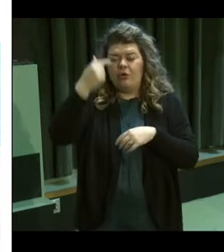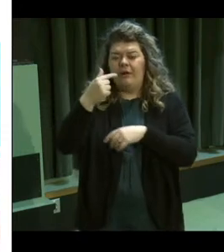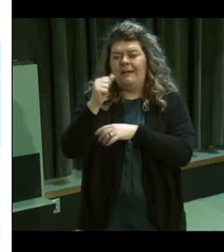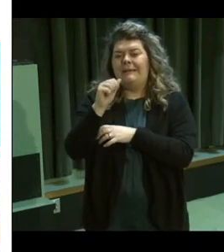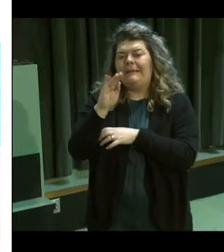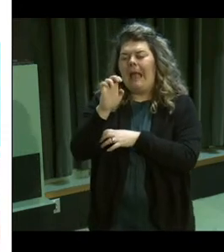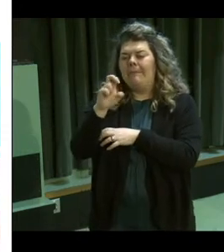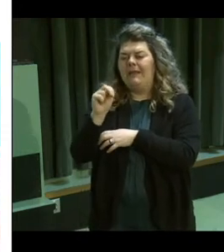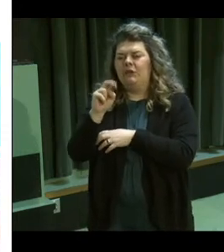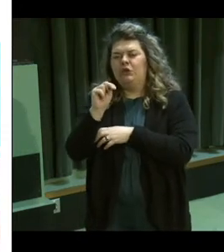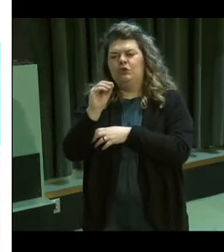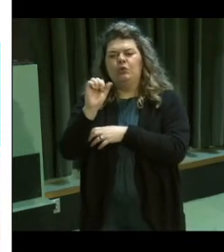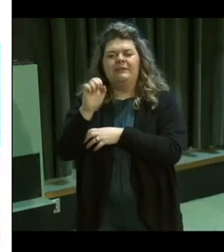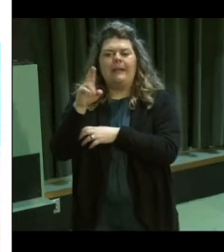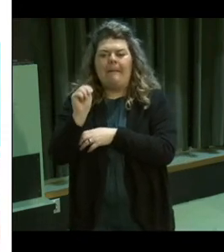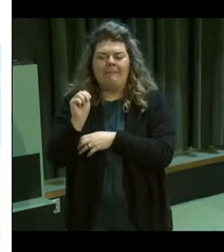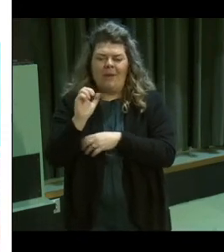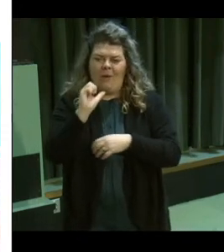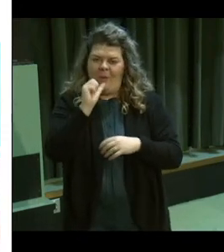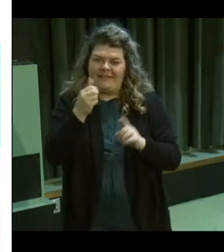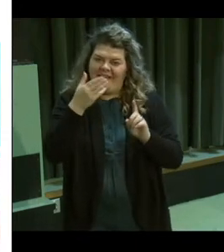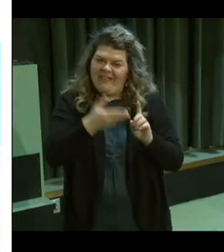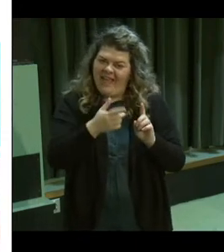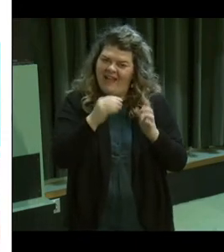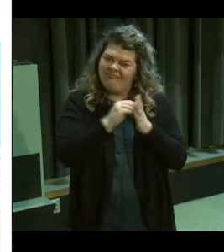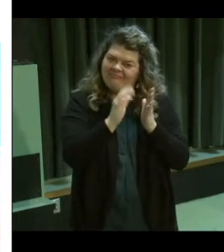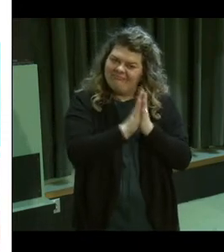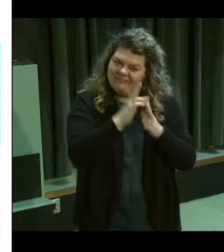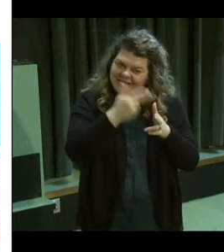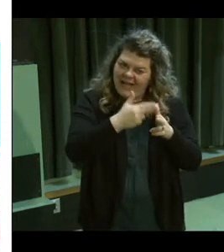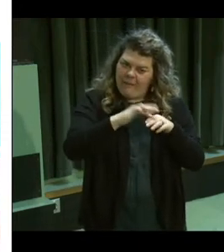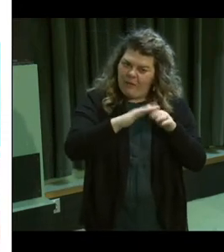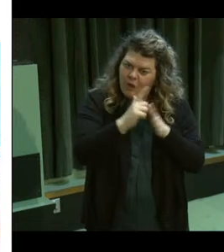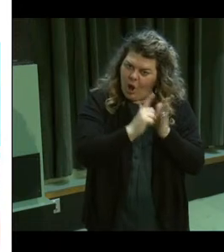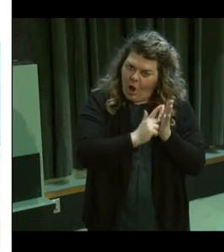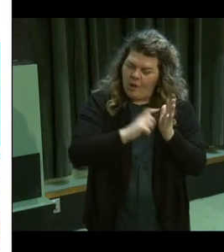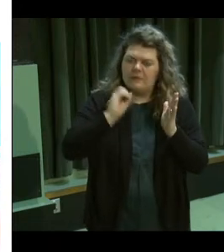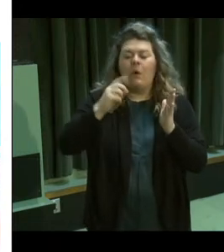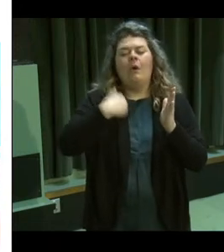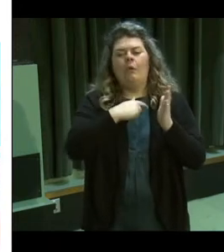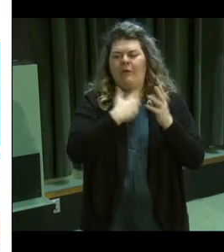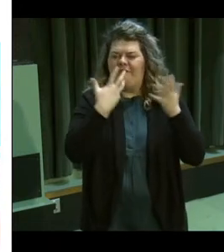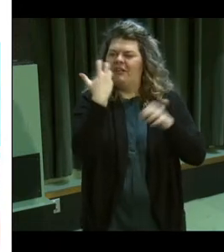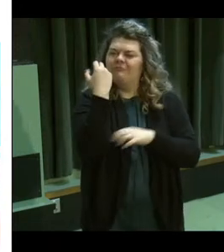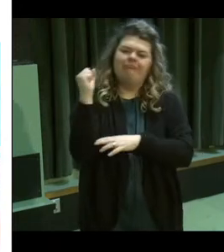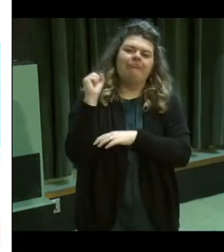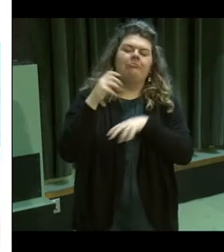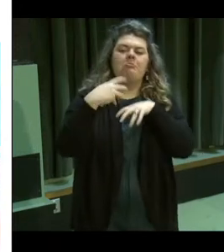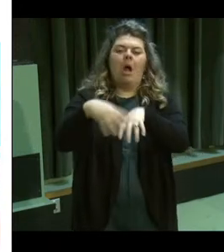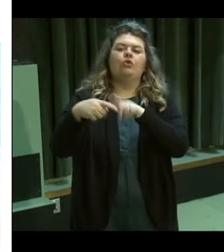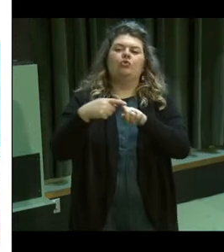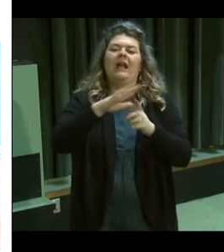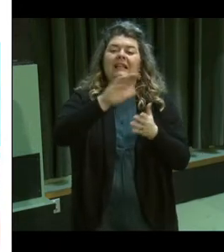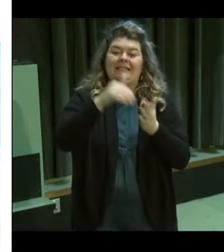Newsom wasn't where he needed to be. On a piece of our